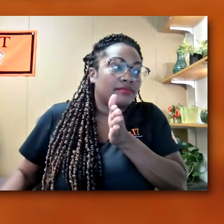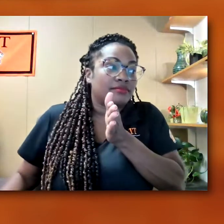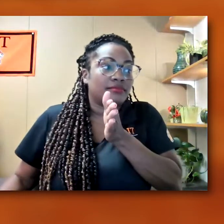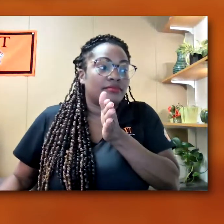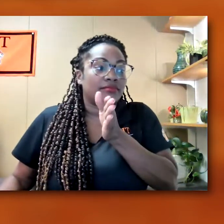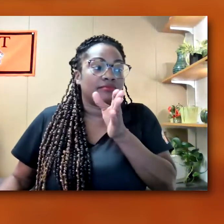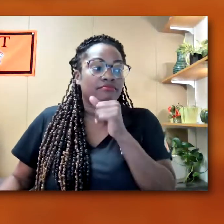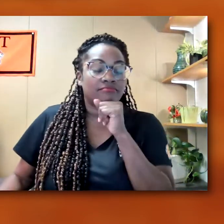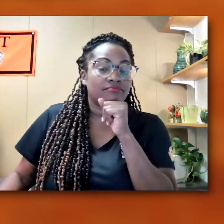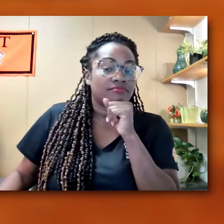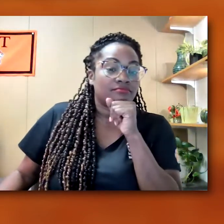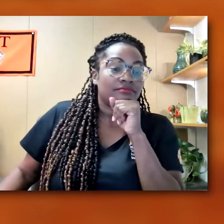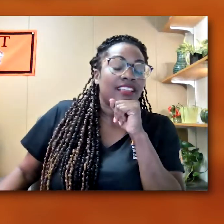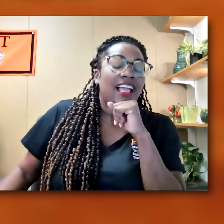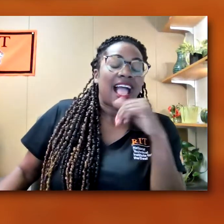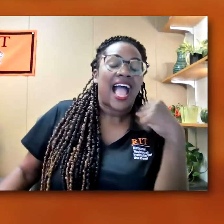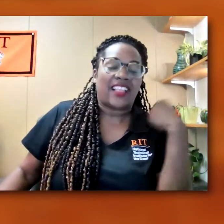What are your opinions?